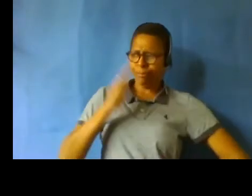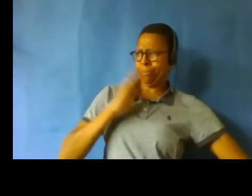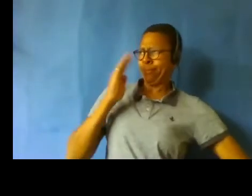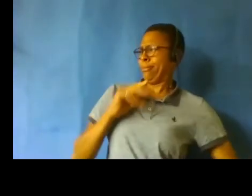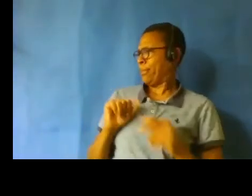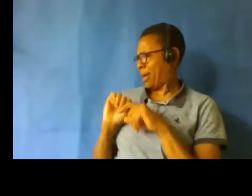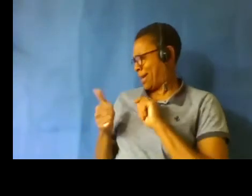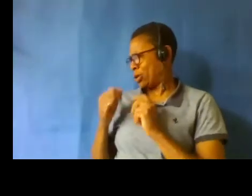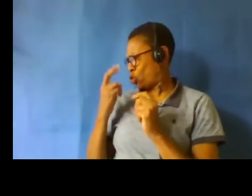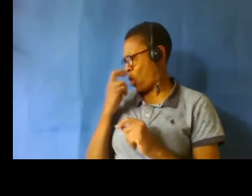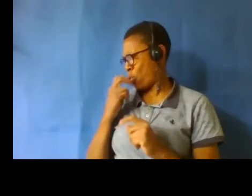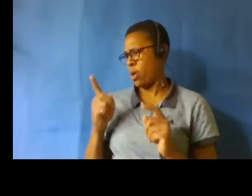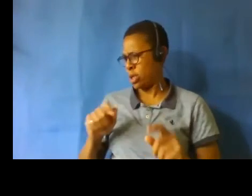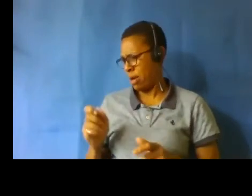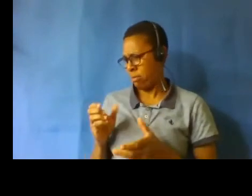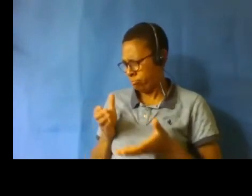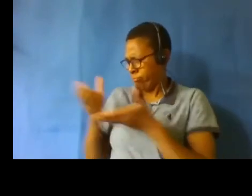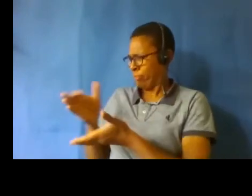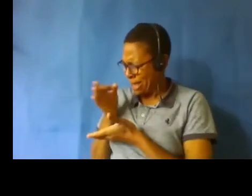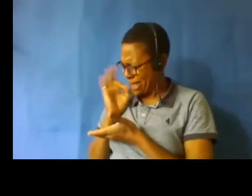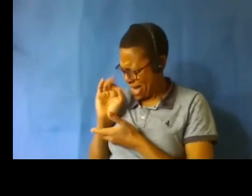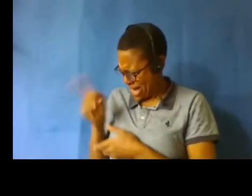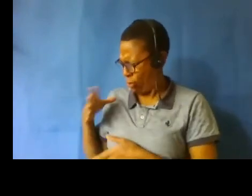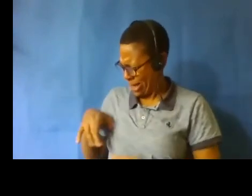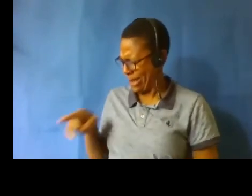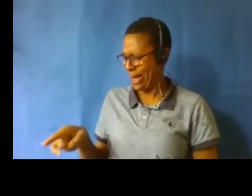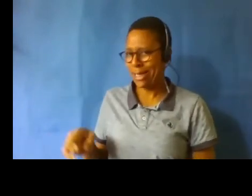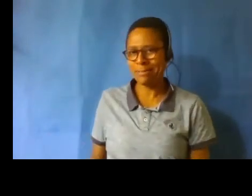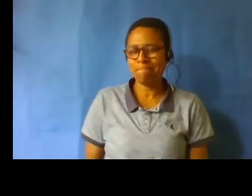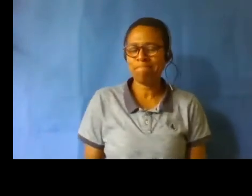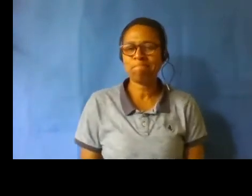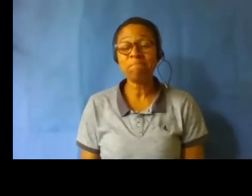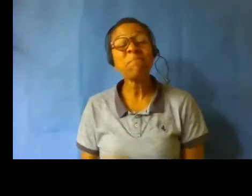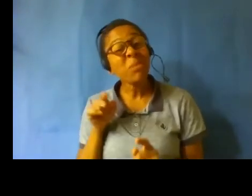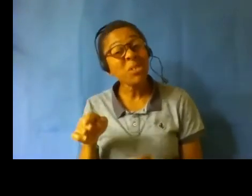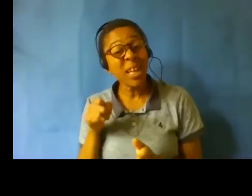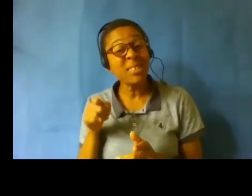Caribbean to the UK the medicines of my parents youth and to a lesser extent the